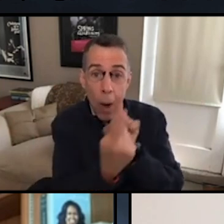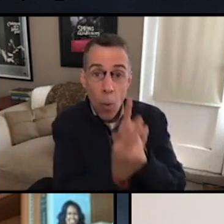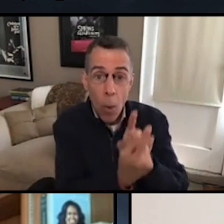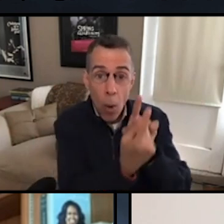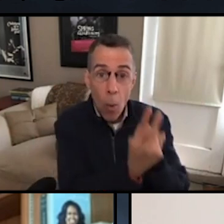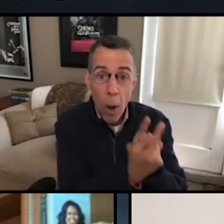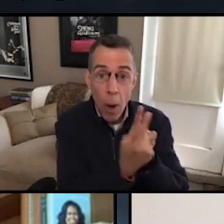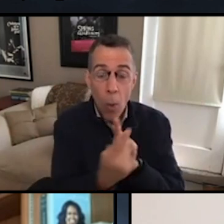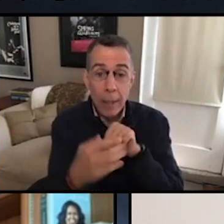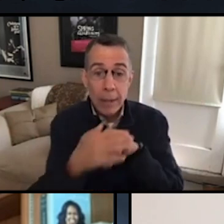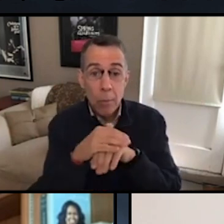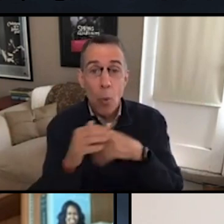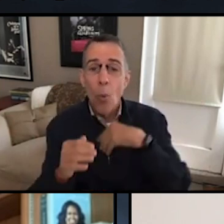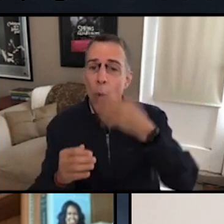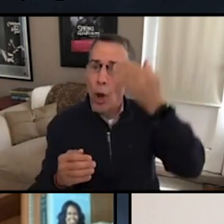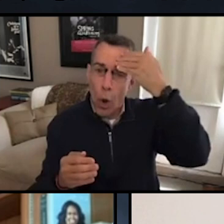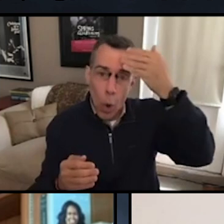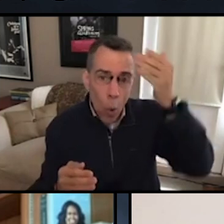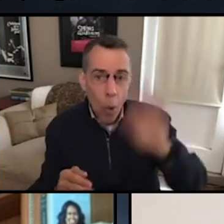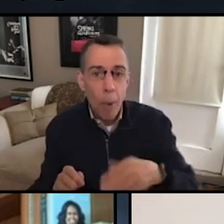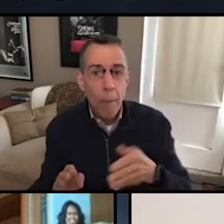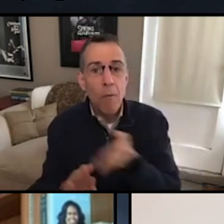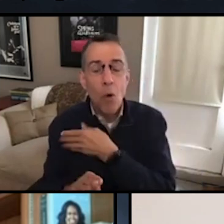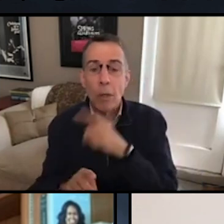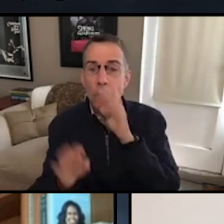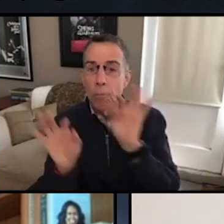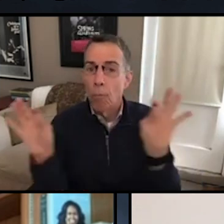knew before showing it to anyone, we knew that it was important that the